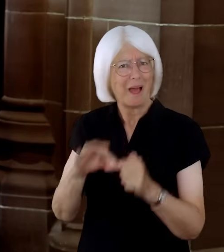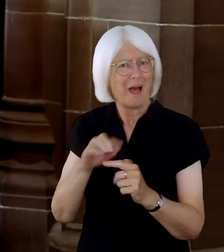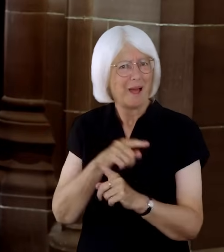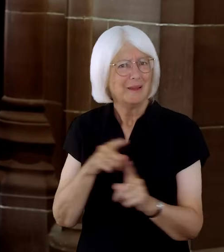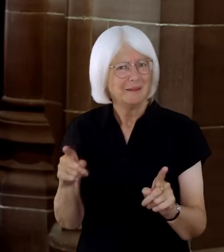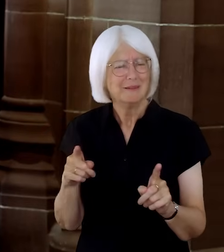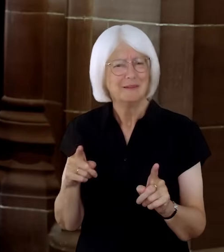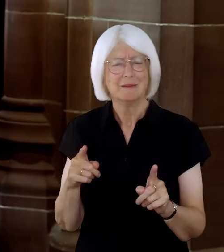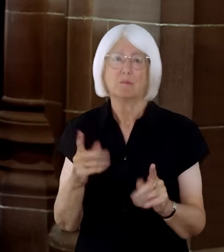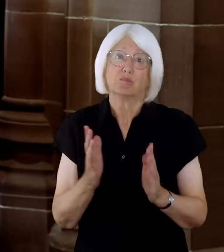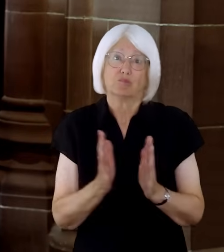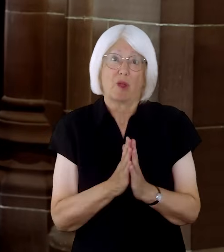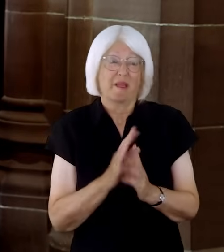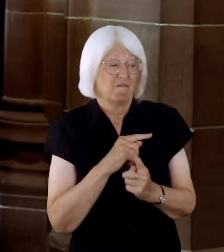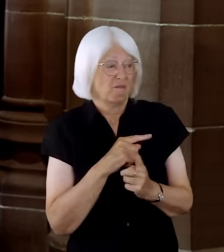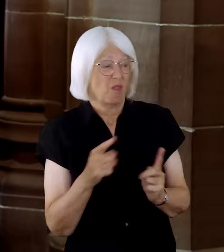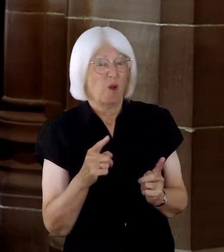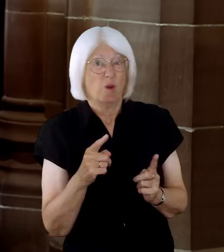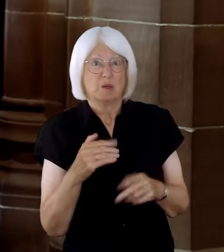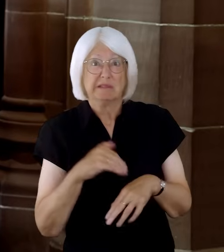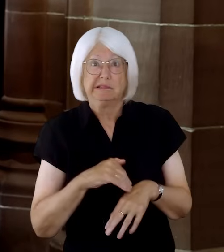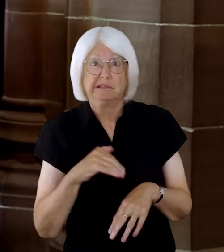all affected by the economic crisis,